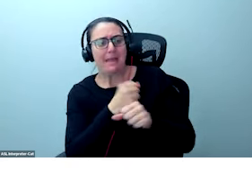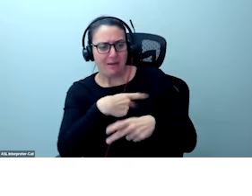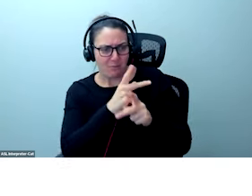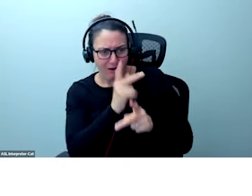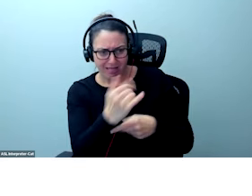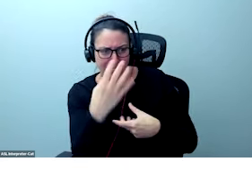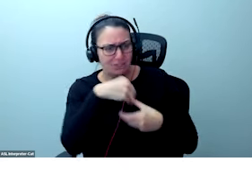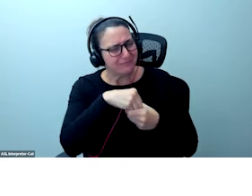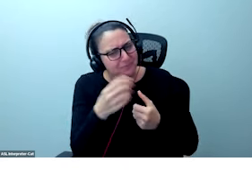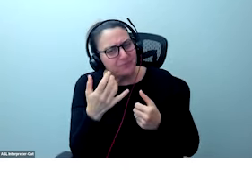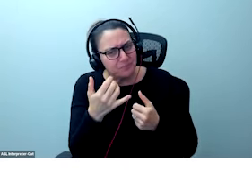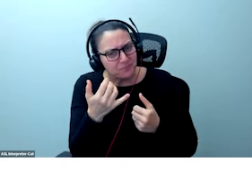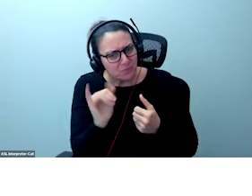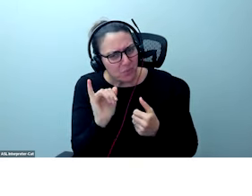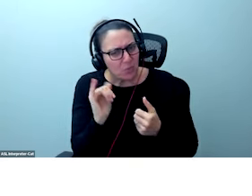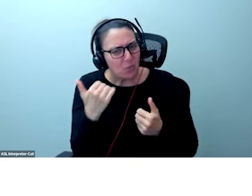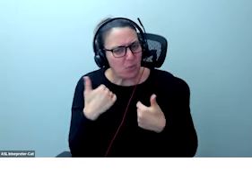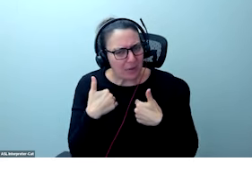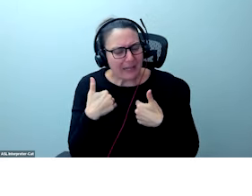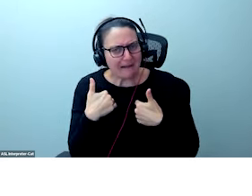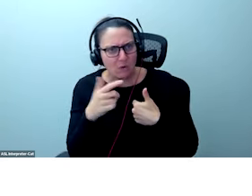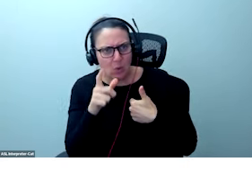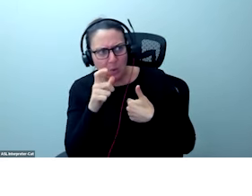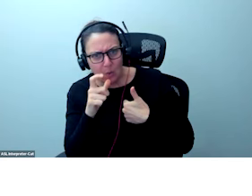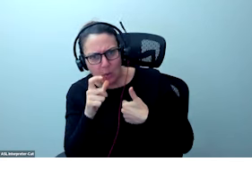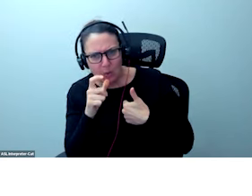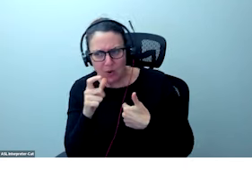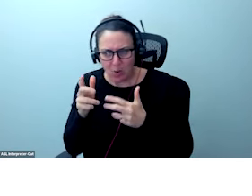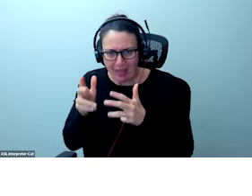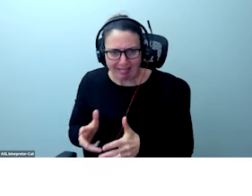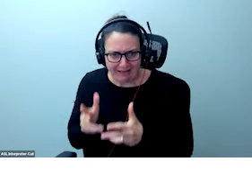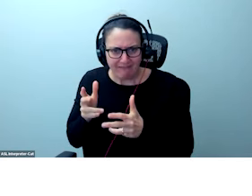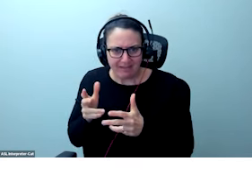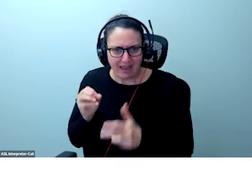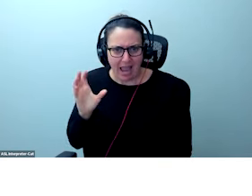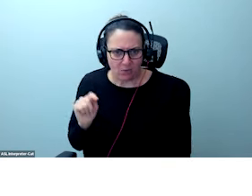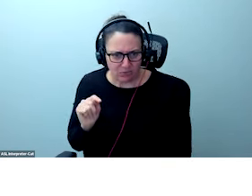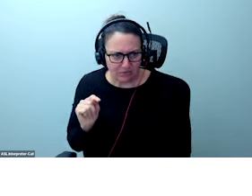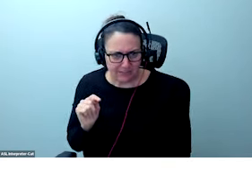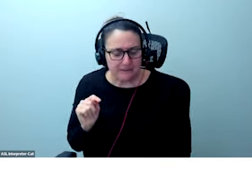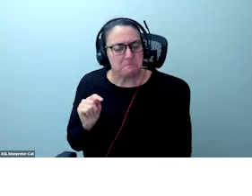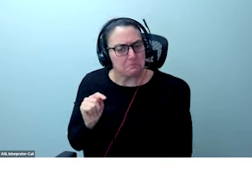there's always going to be this lagging question of who are we leaving out? And there will be people that you're leaving out